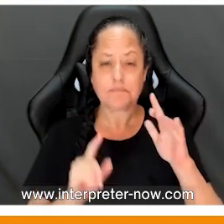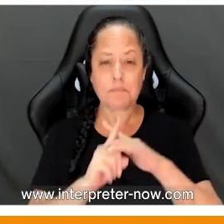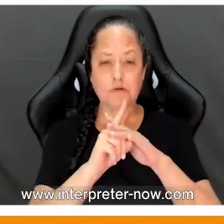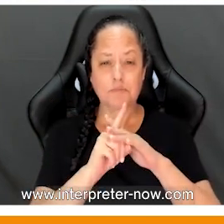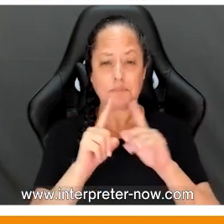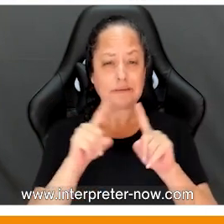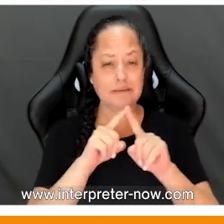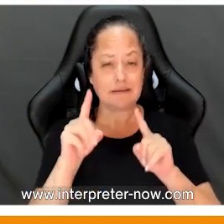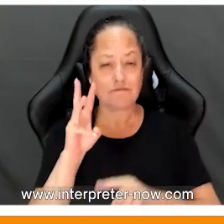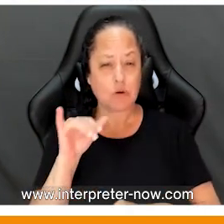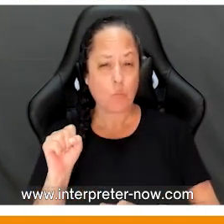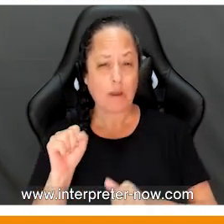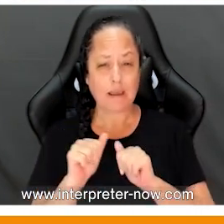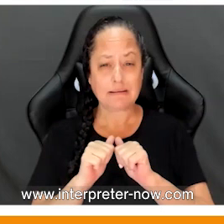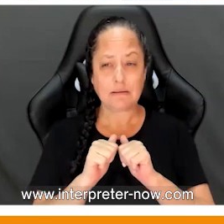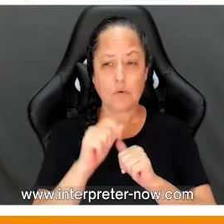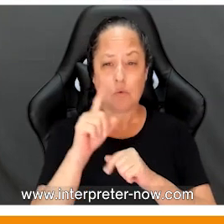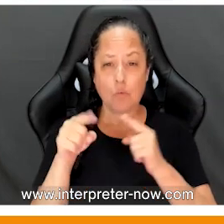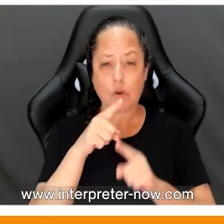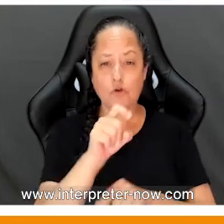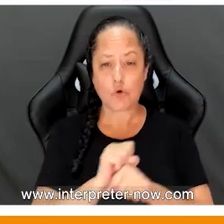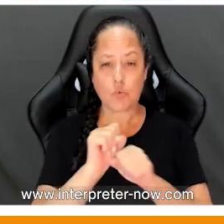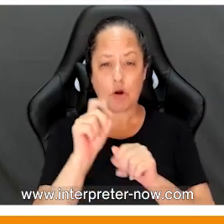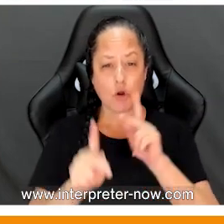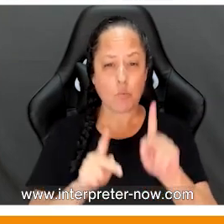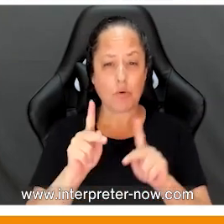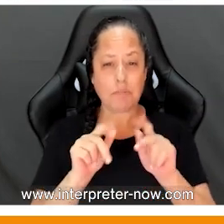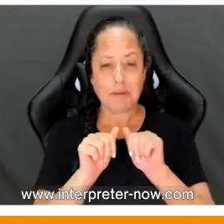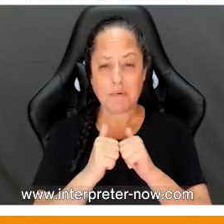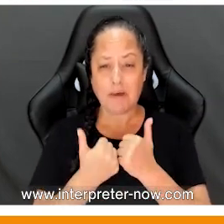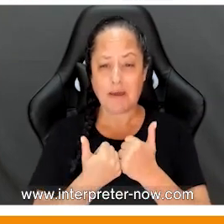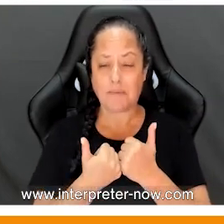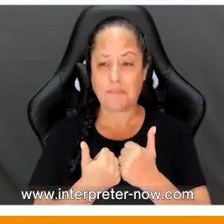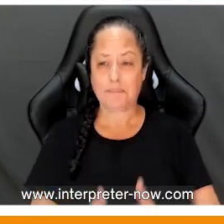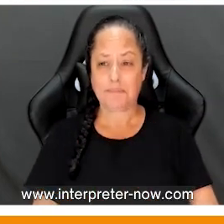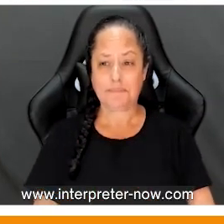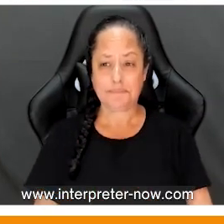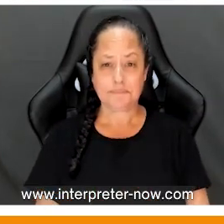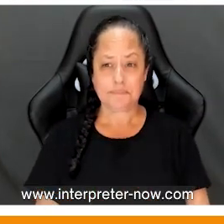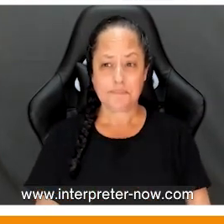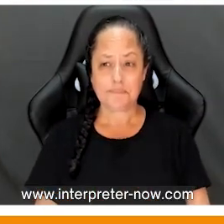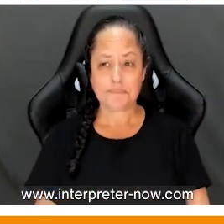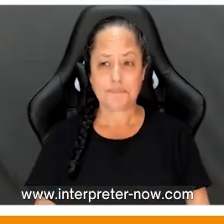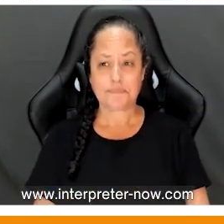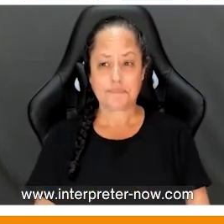When you're working with folks, how do you help move them through that? What are some of the ways?